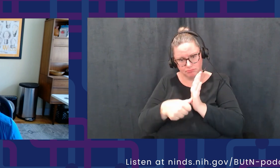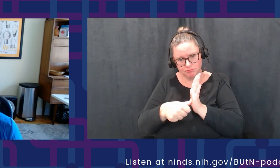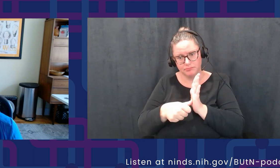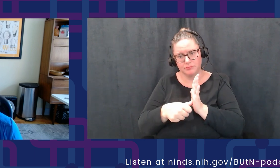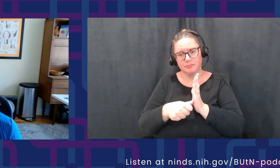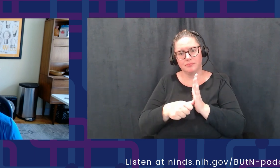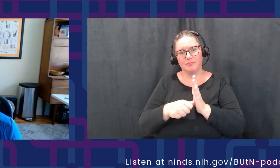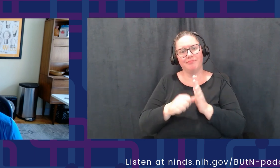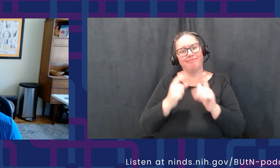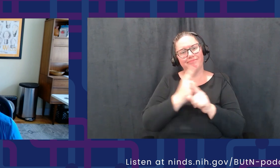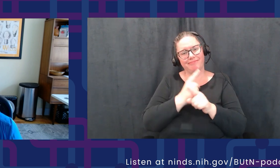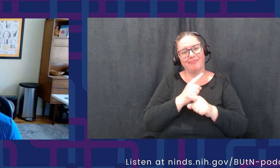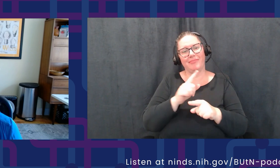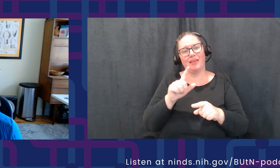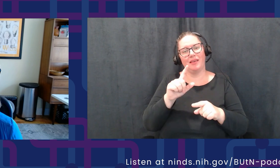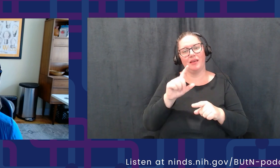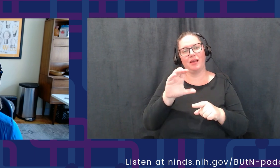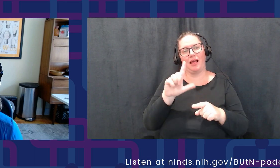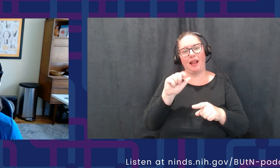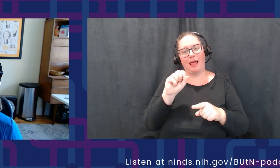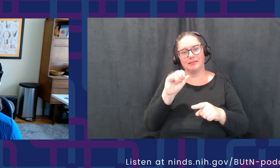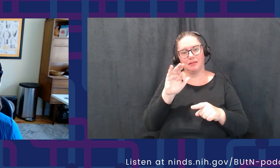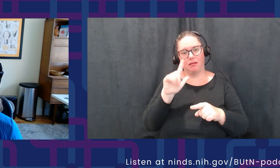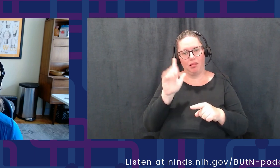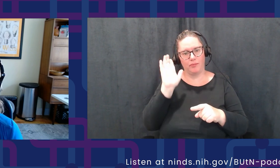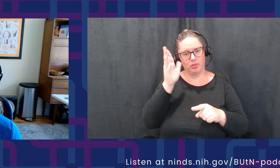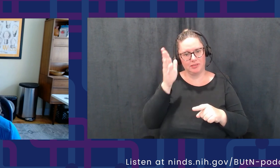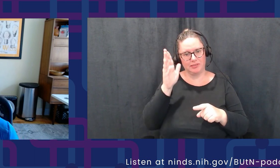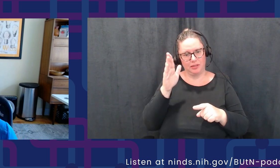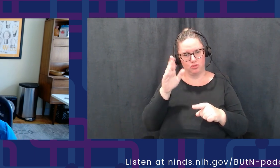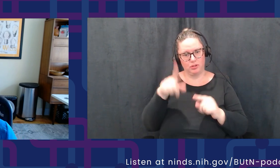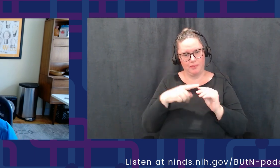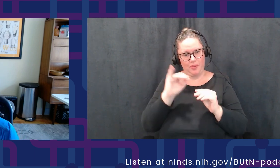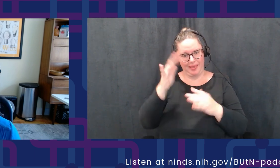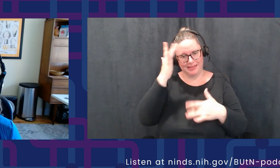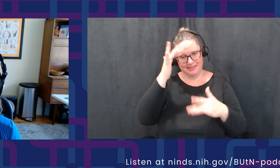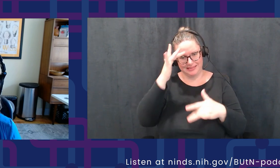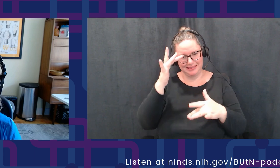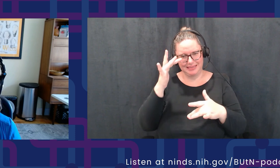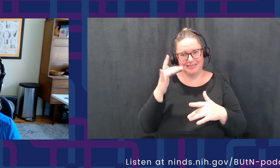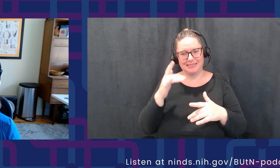that we're sort of taught in the textbook is like maybe 1% of the actual patients!